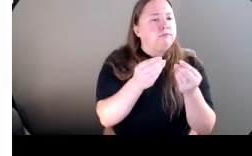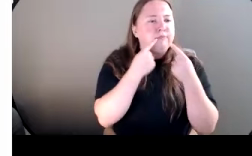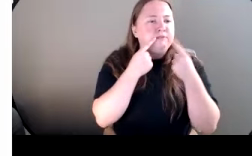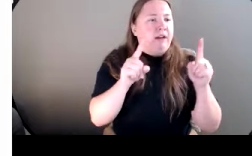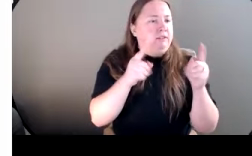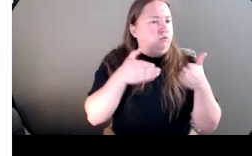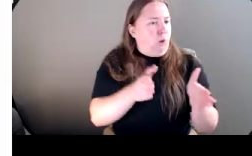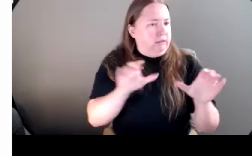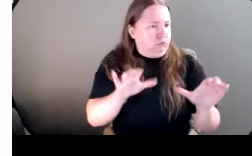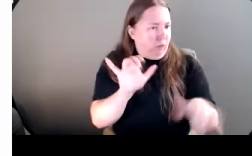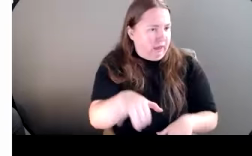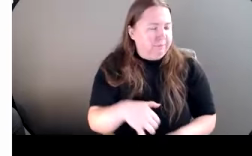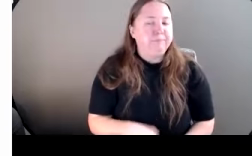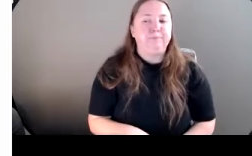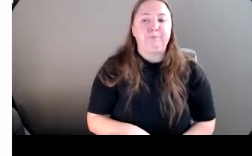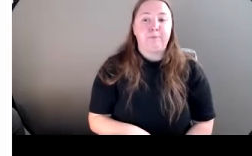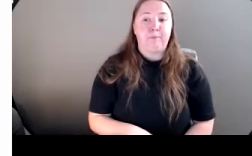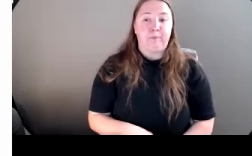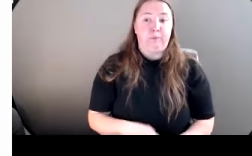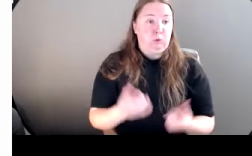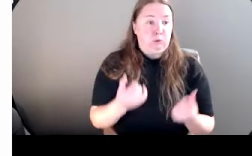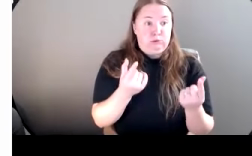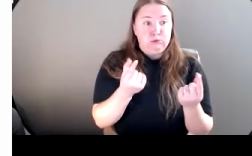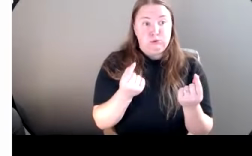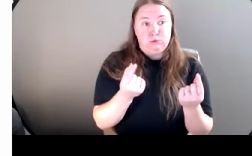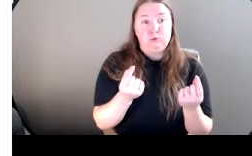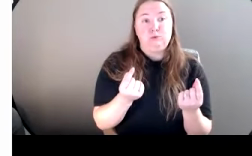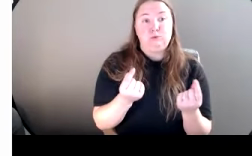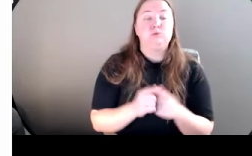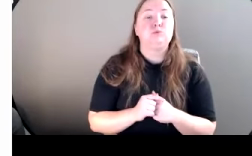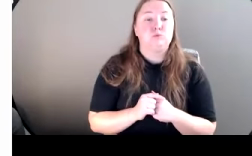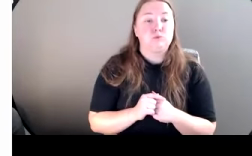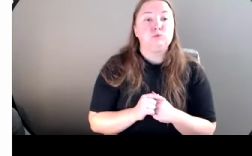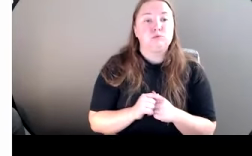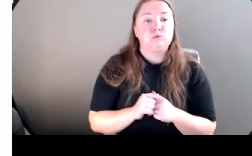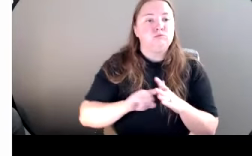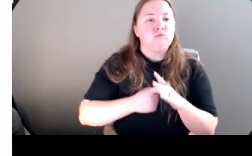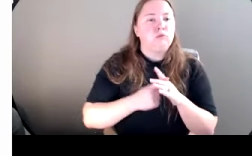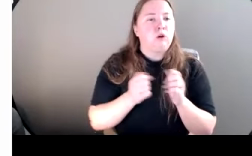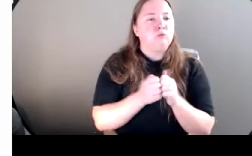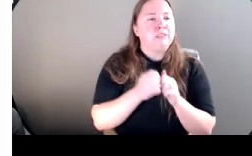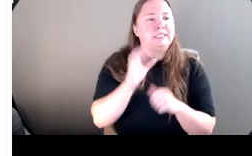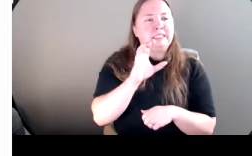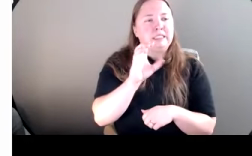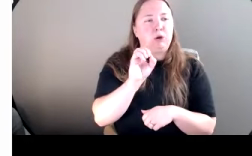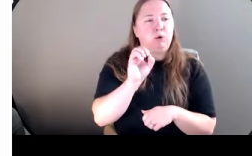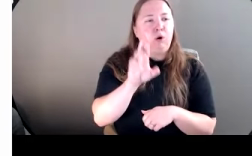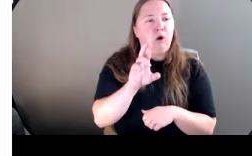So, what you want to do is, you know, start with your COR, start with your course outline of record,